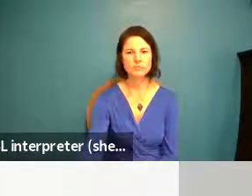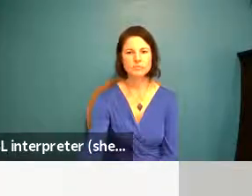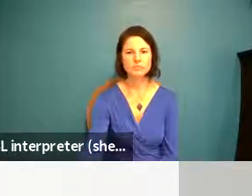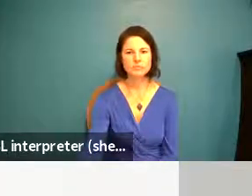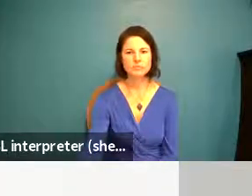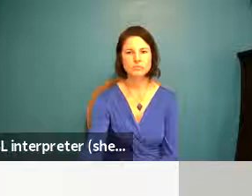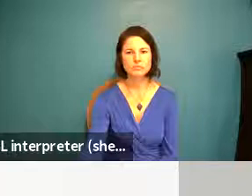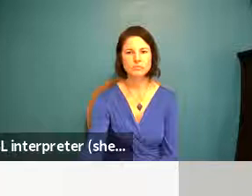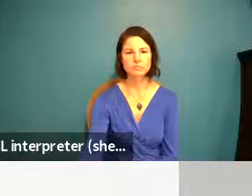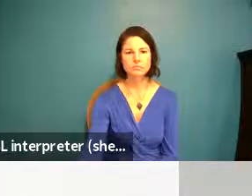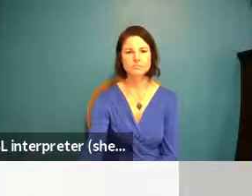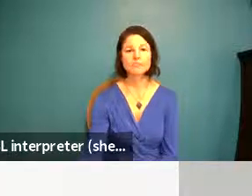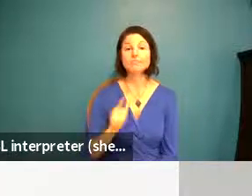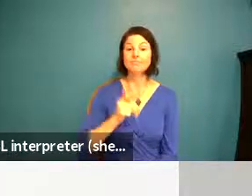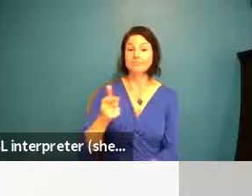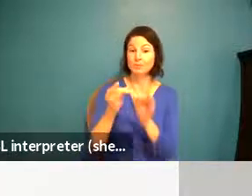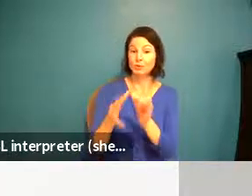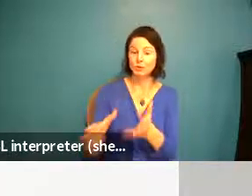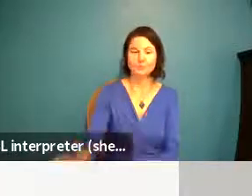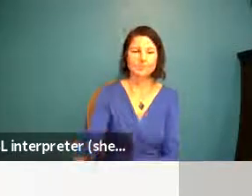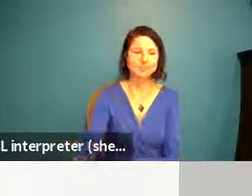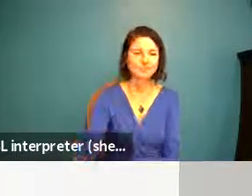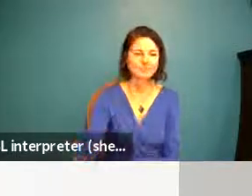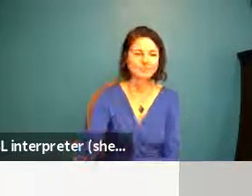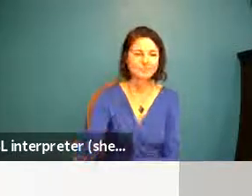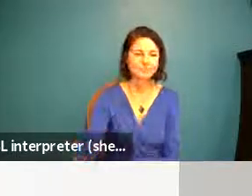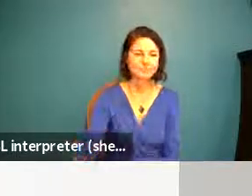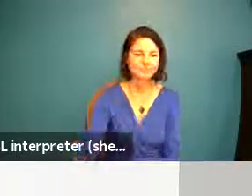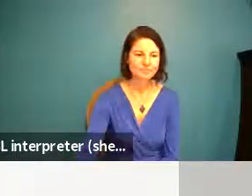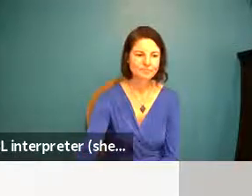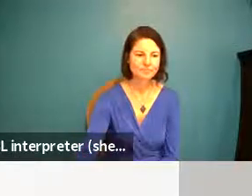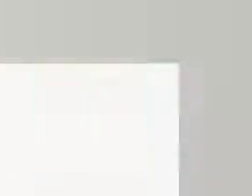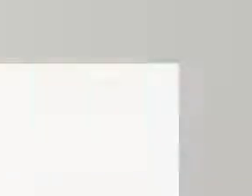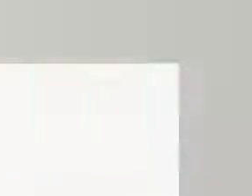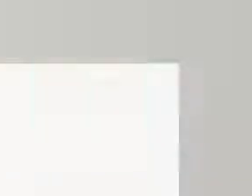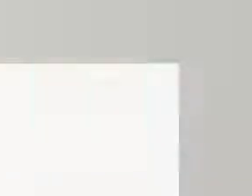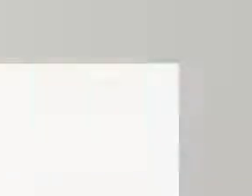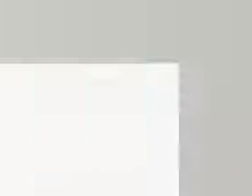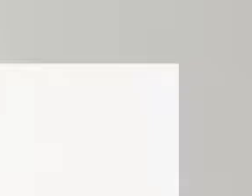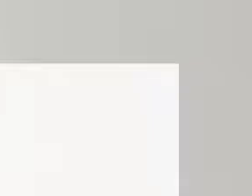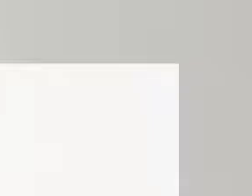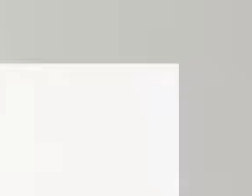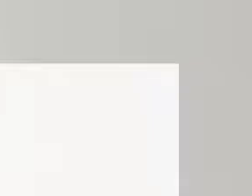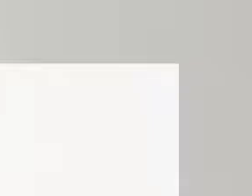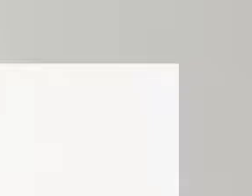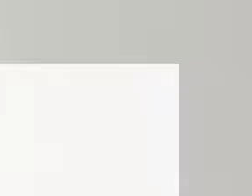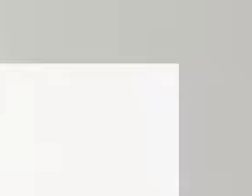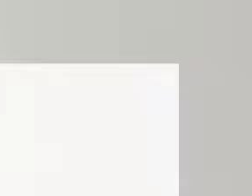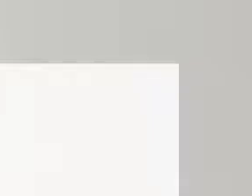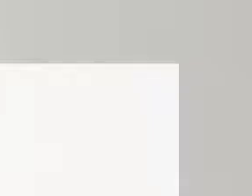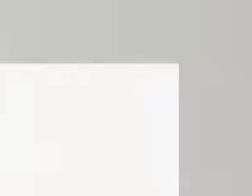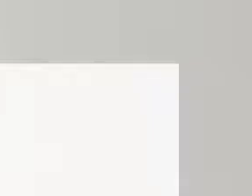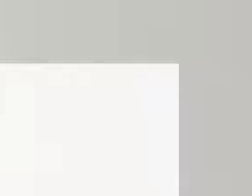born and they sometimes are intersex people are sometimes confused with trans people, but an intersex person is usually not trans. They